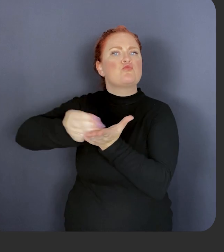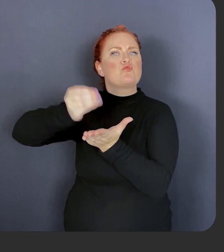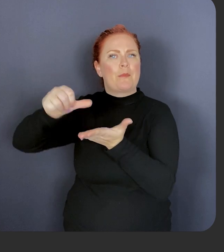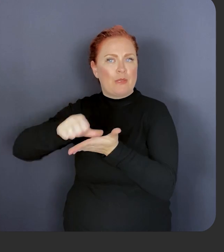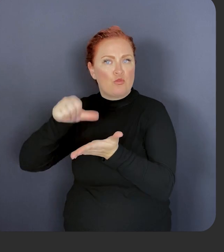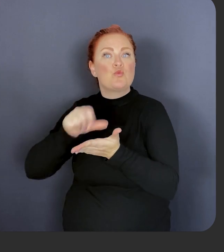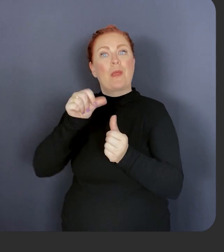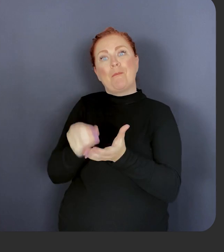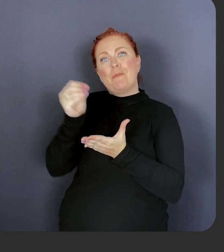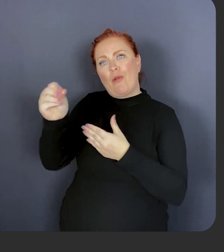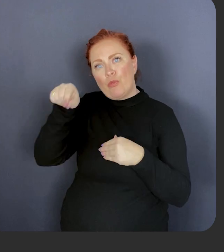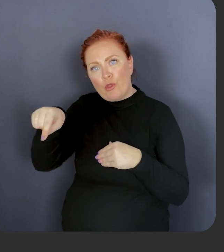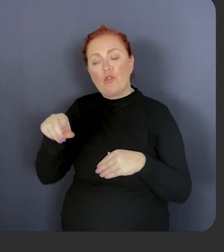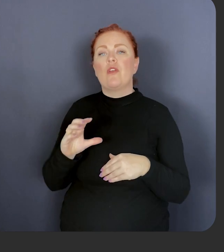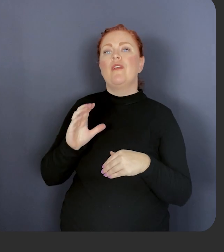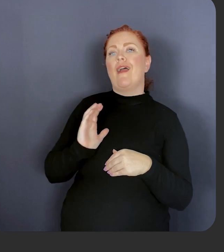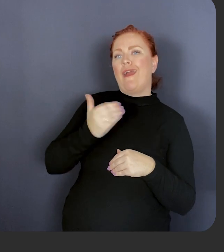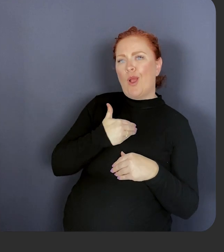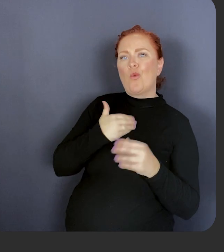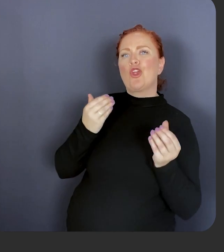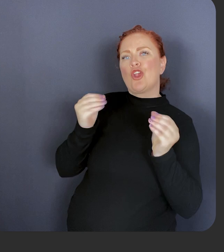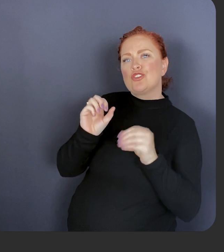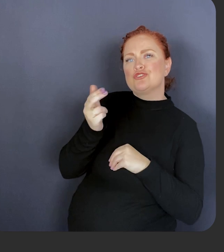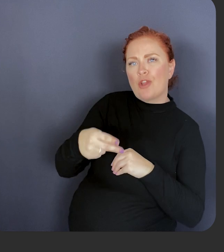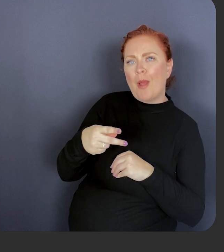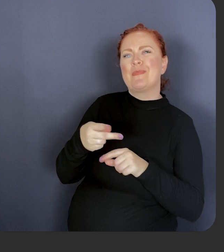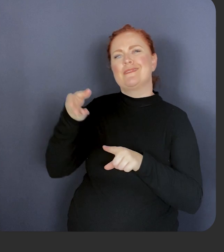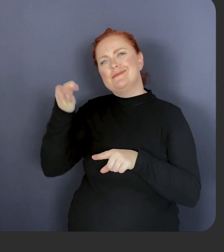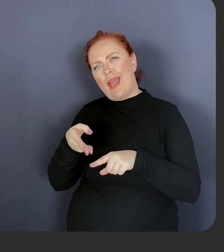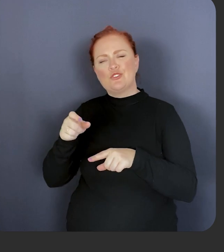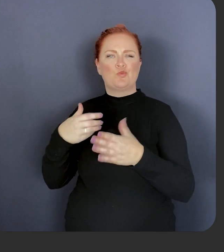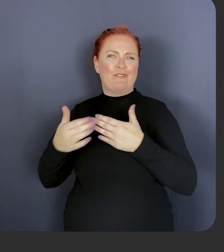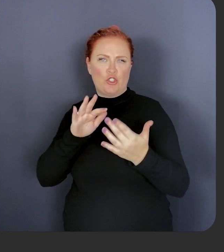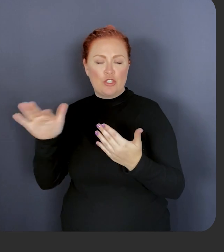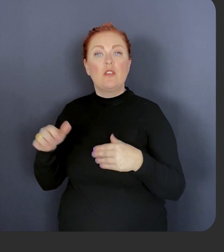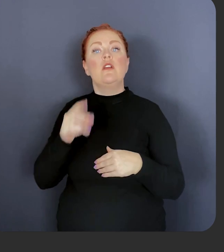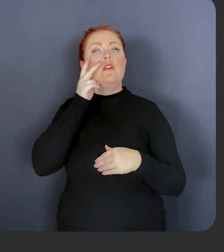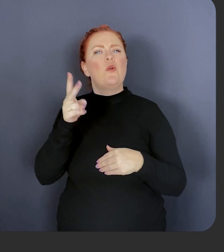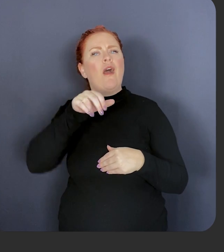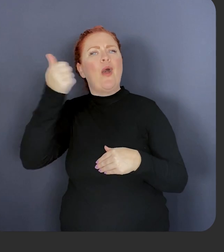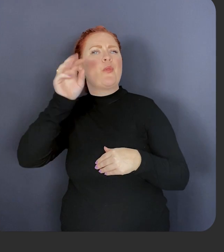could buy things, So Our Shop, dash, and then the overall website. You can see common patterns of this if you go to other websites.